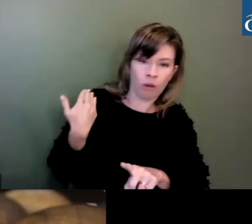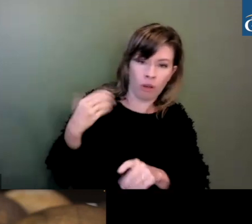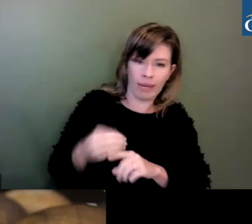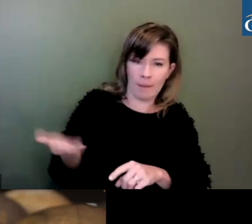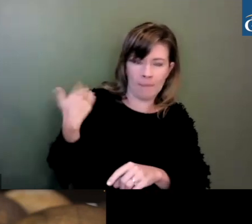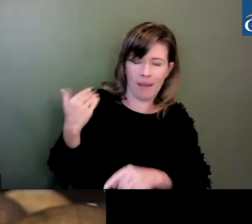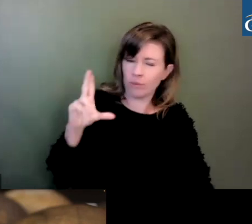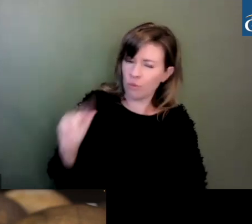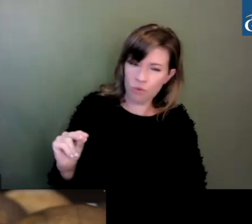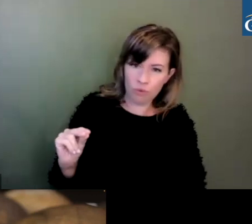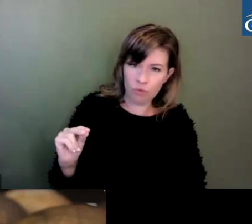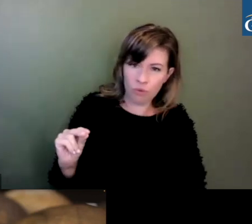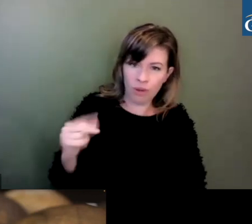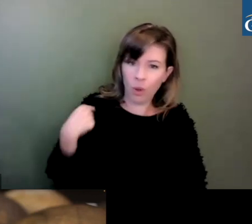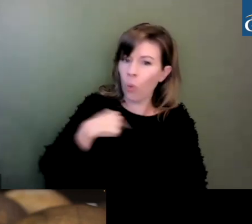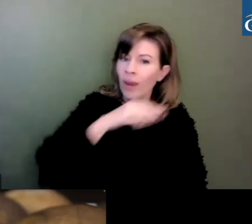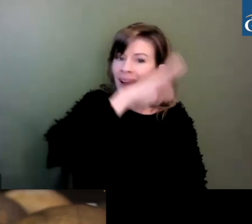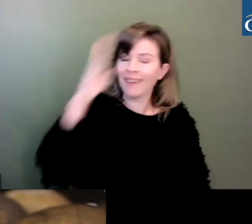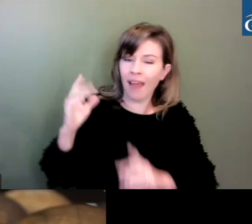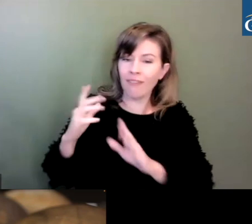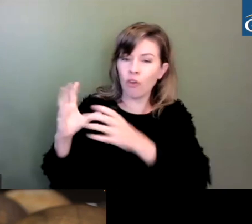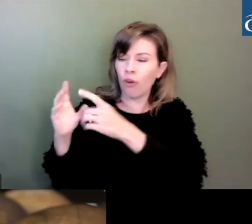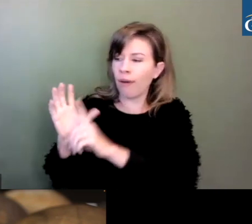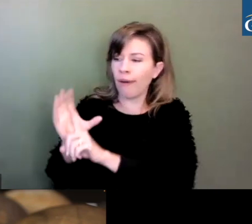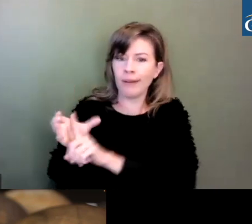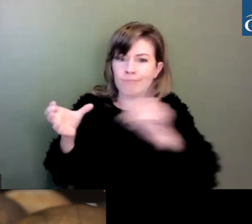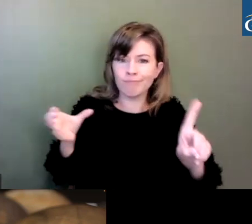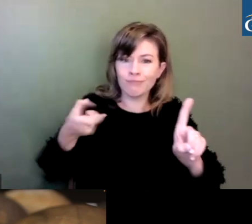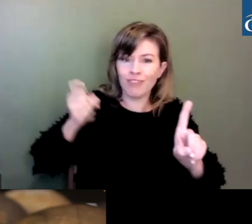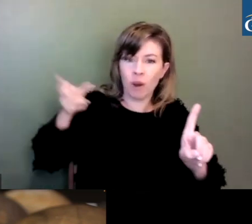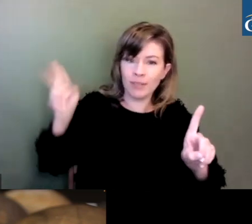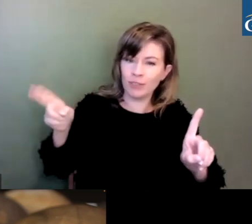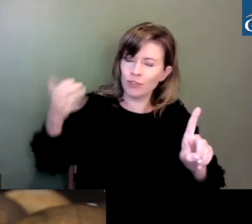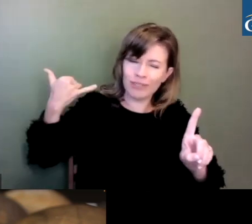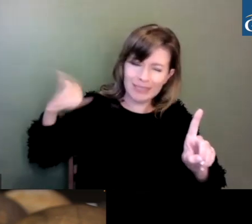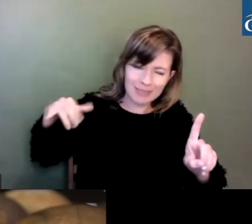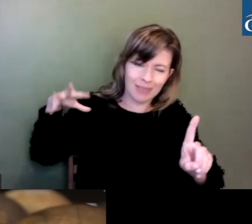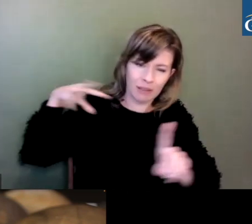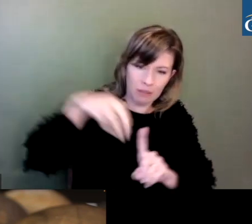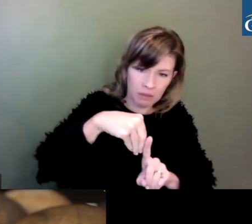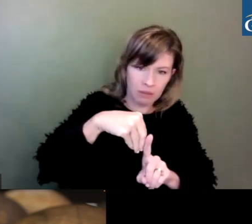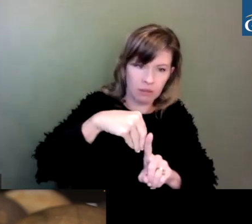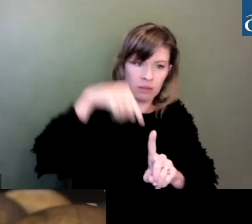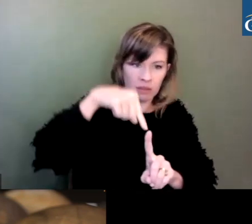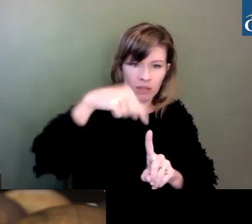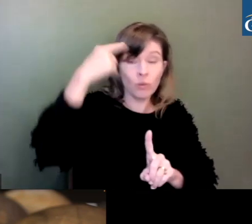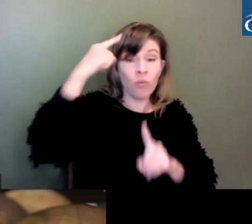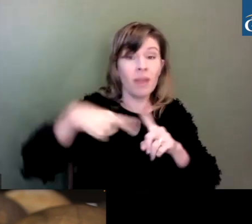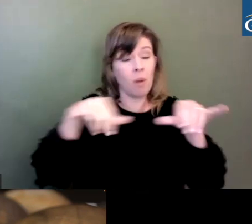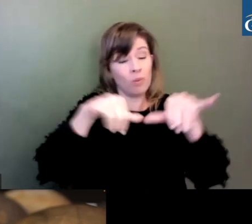And this is particularly important when we're thinking about questions of systemic inequality. The reason we call